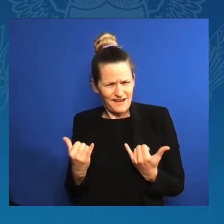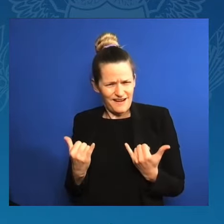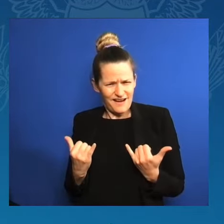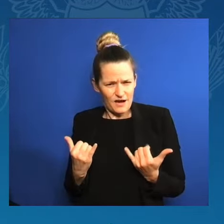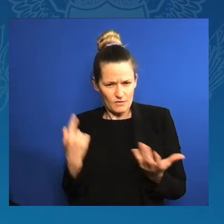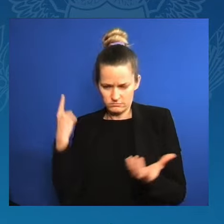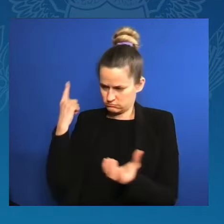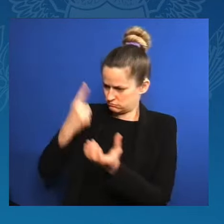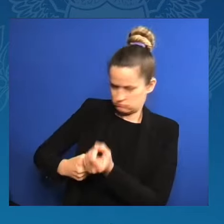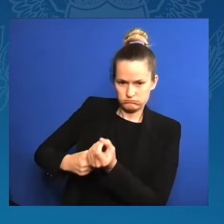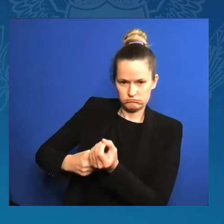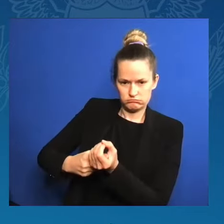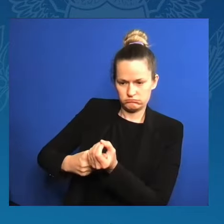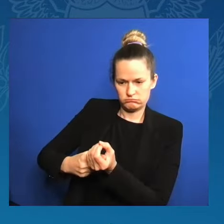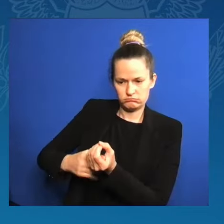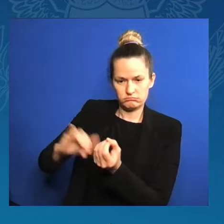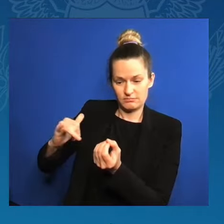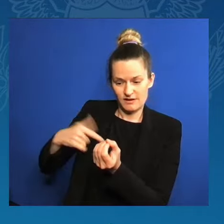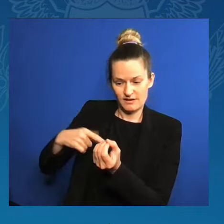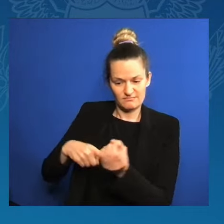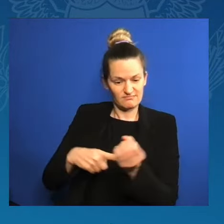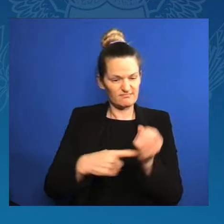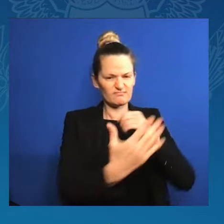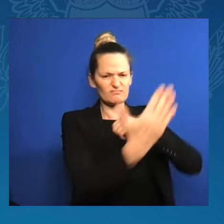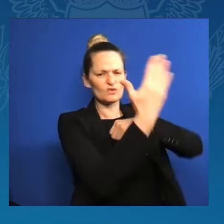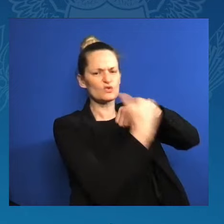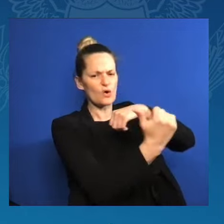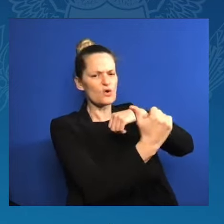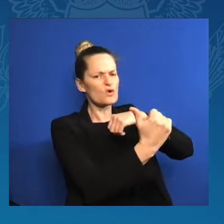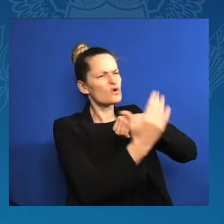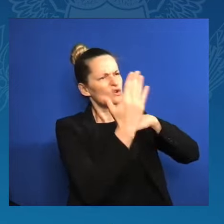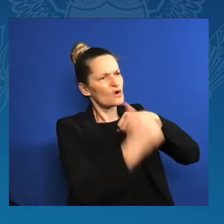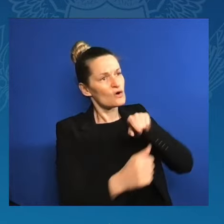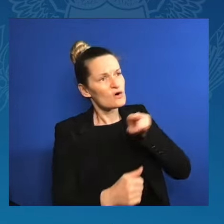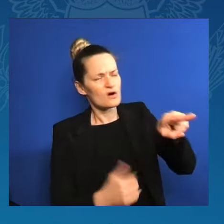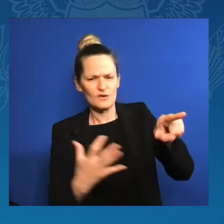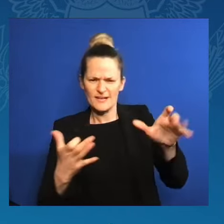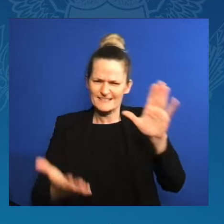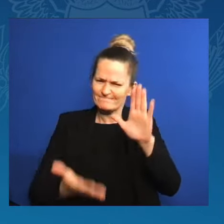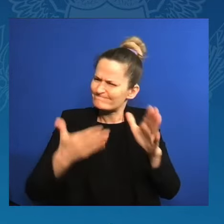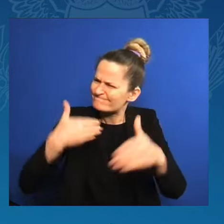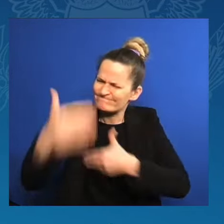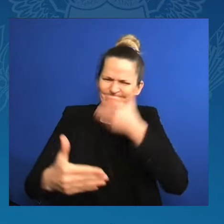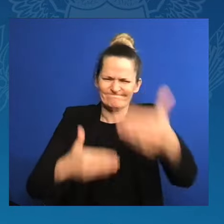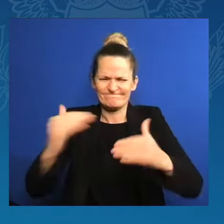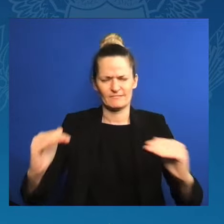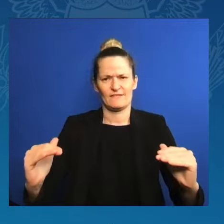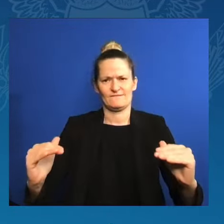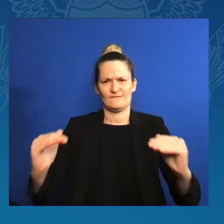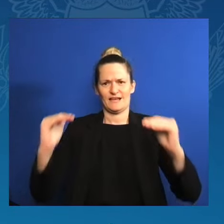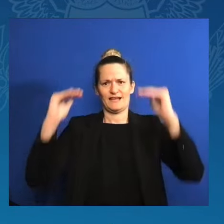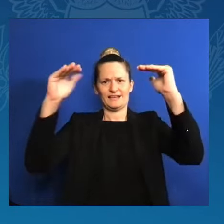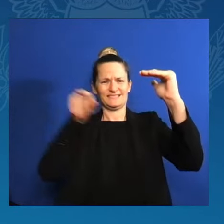to advance the promise of freedom, including the freedom of every woman